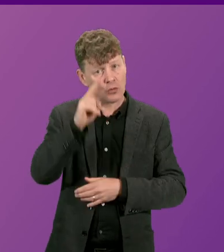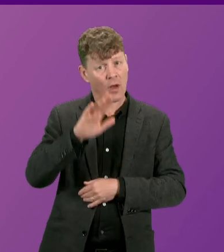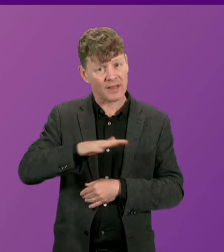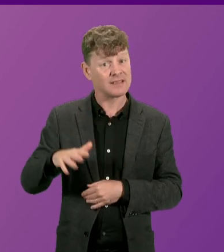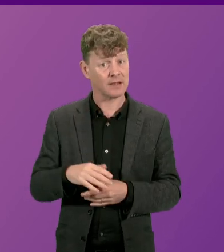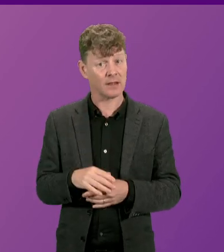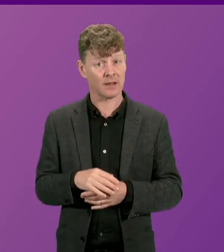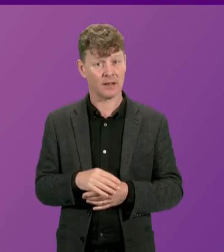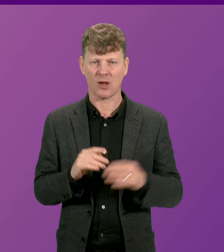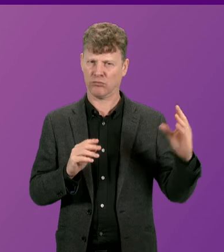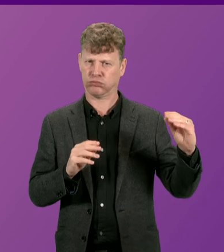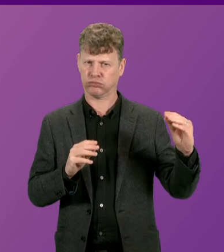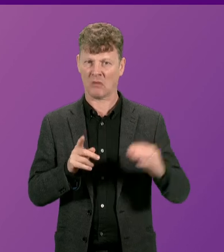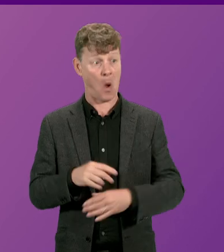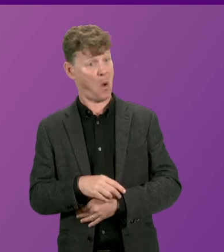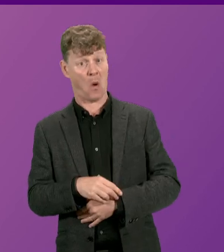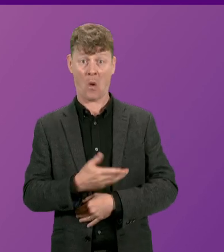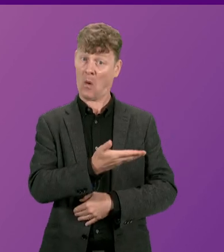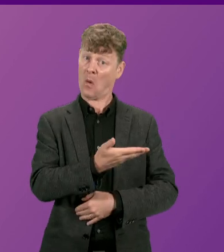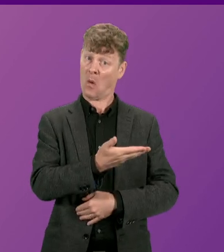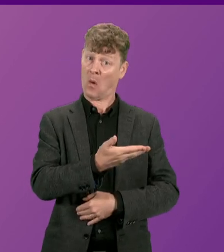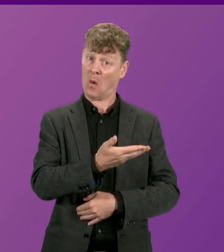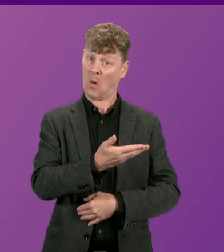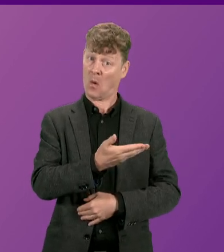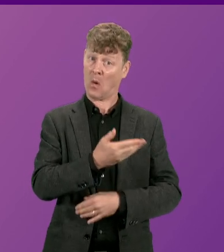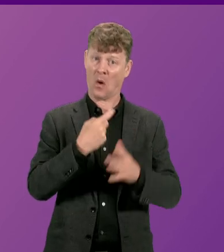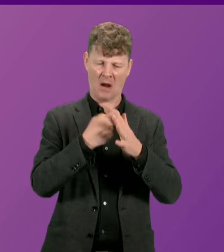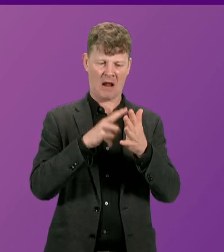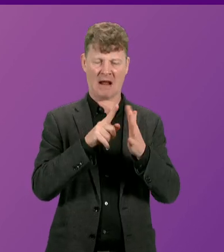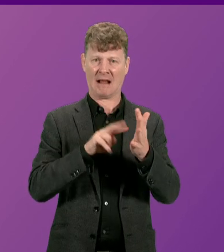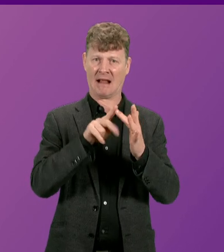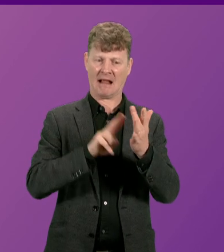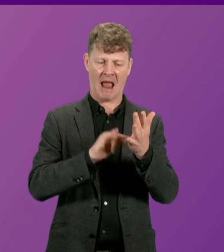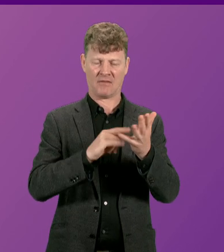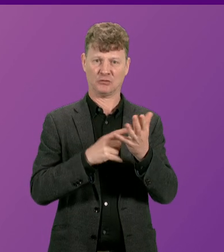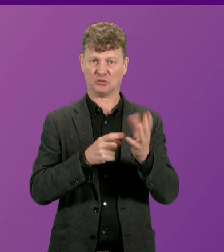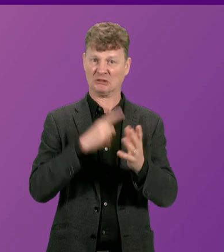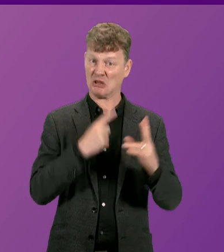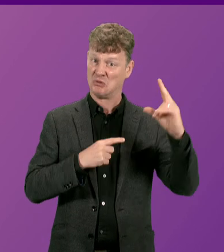No. Oh! We are hearing “No” from Kevin Stewart. I wonder whether John Swinney will be able to